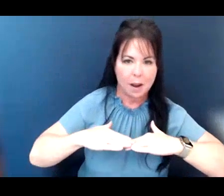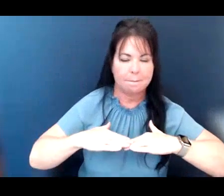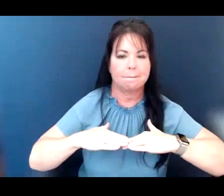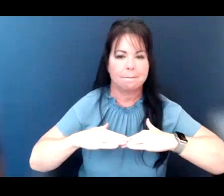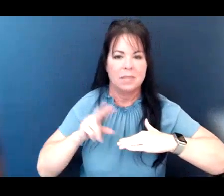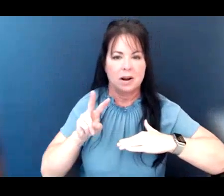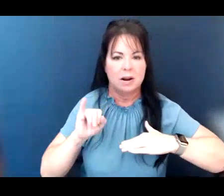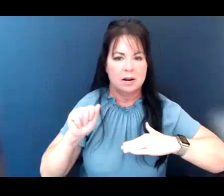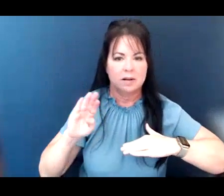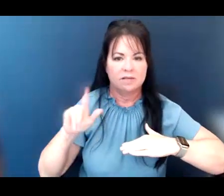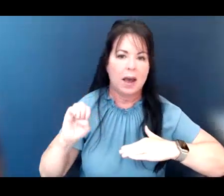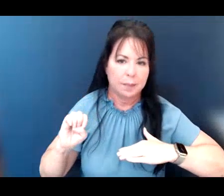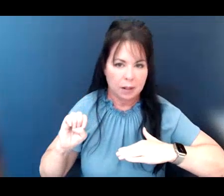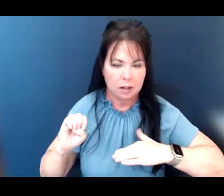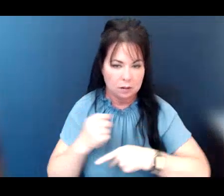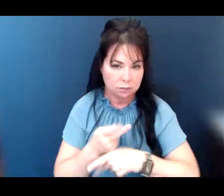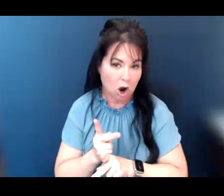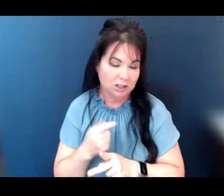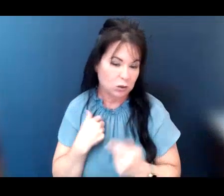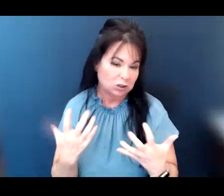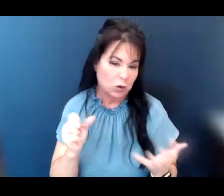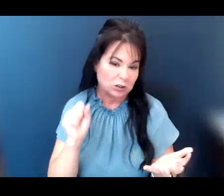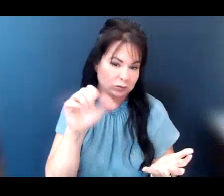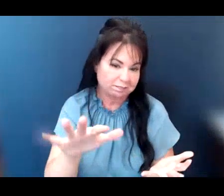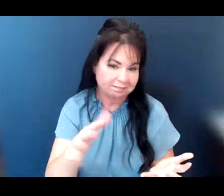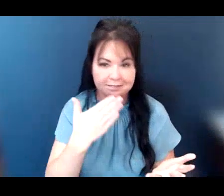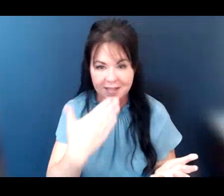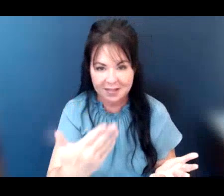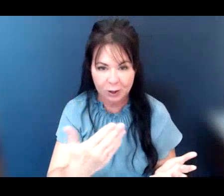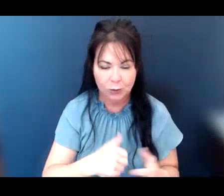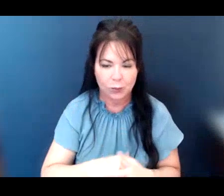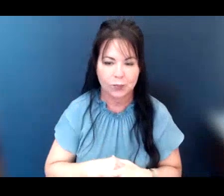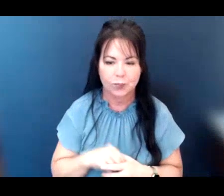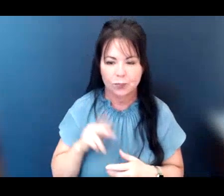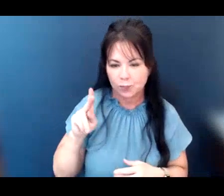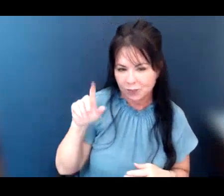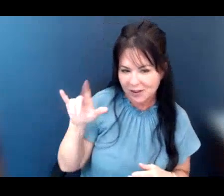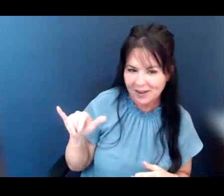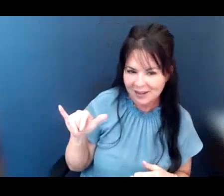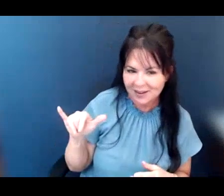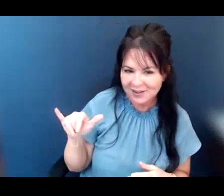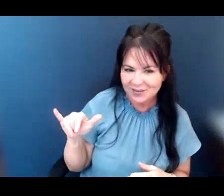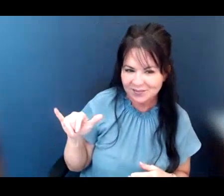Thanks. This is Kelly. I'll just-- - Go for it, Kelly. I was just going to say, thank you